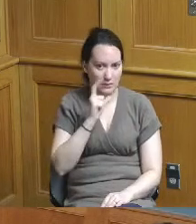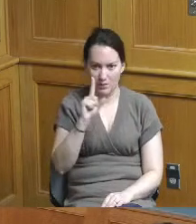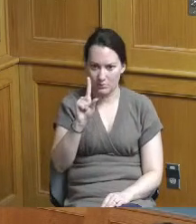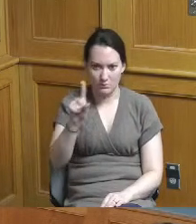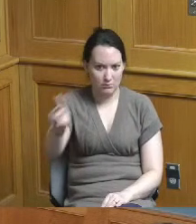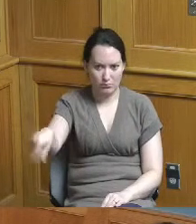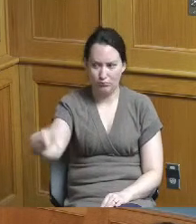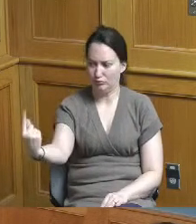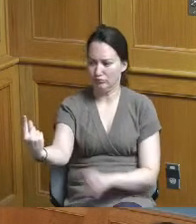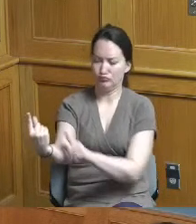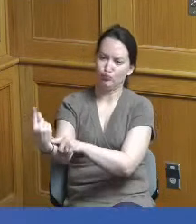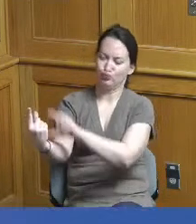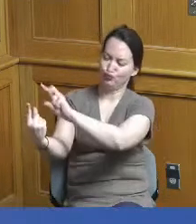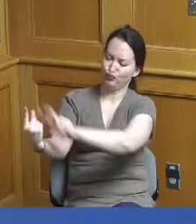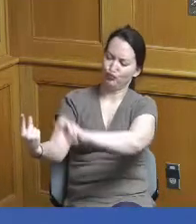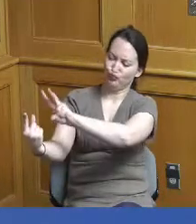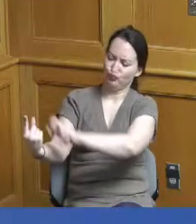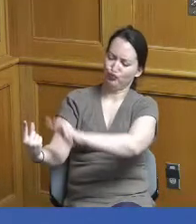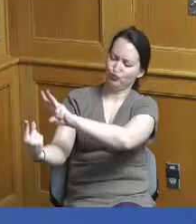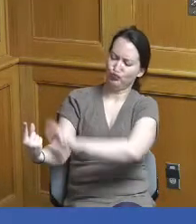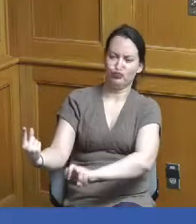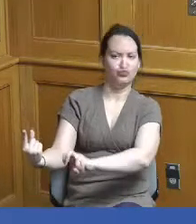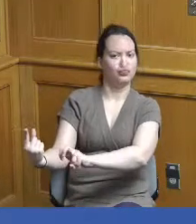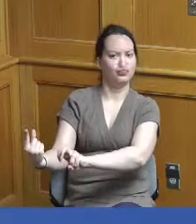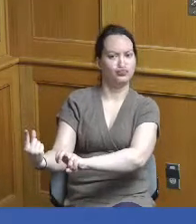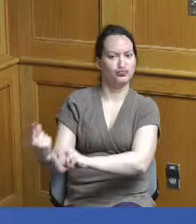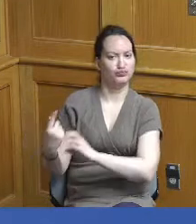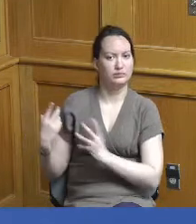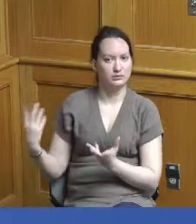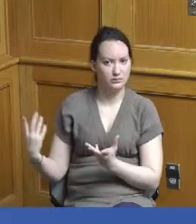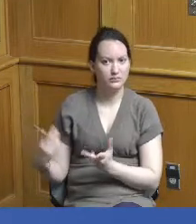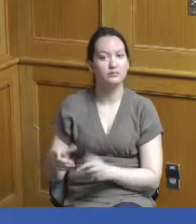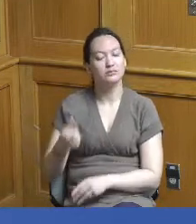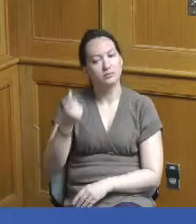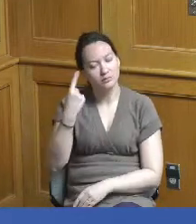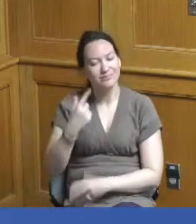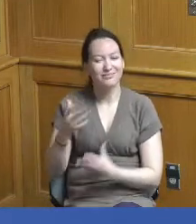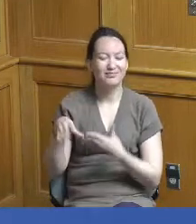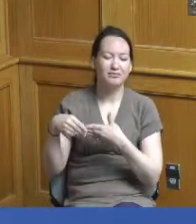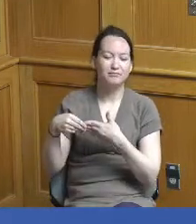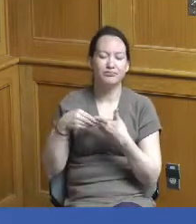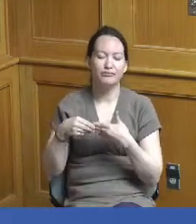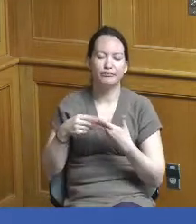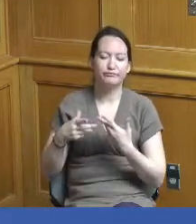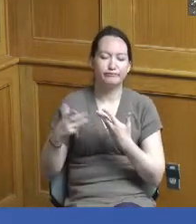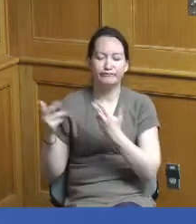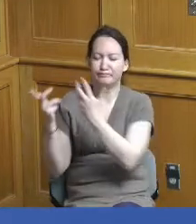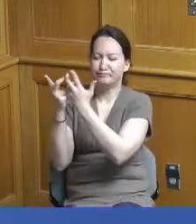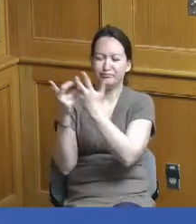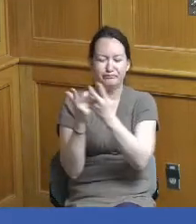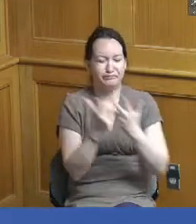to to look at in in in silos but they all do kind of work together so some of the questions